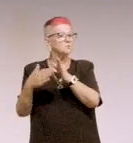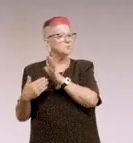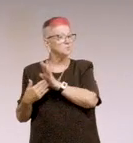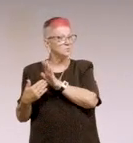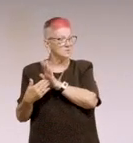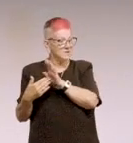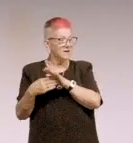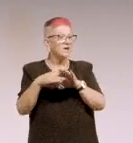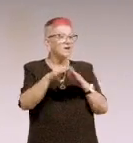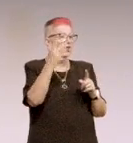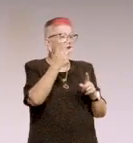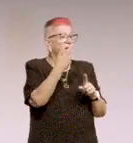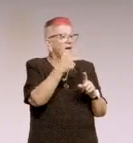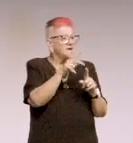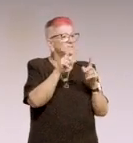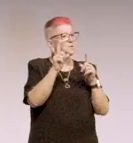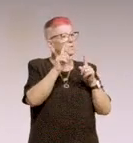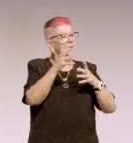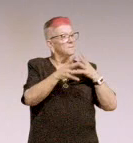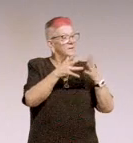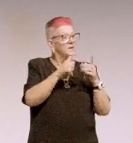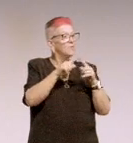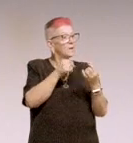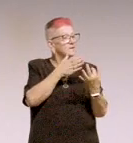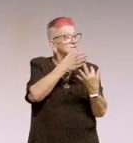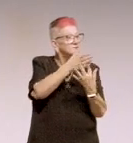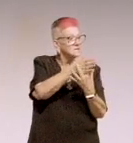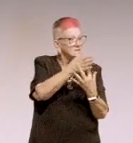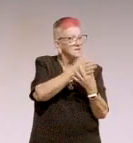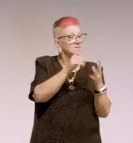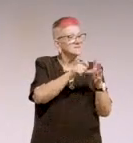In 1980, the definition of accessibility was disability as a